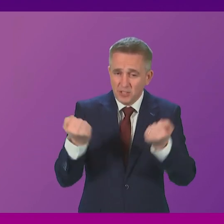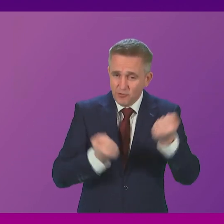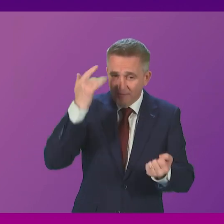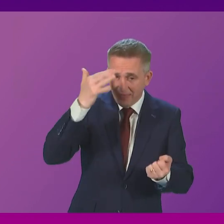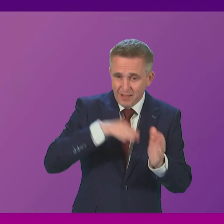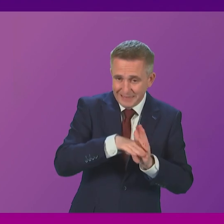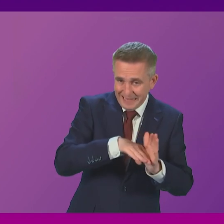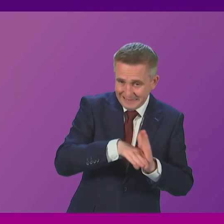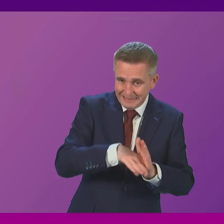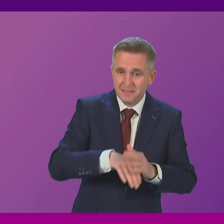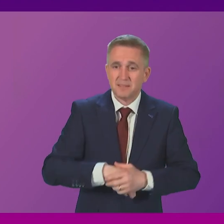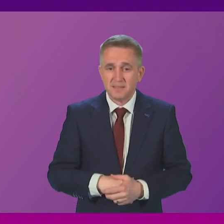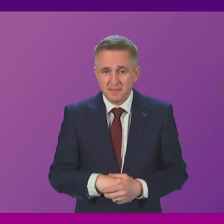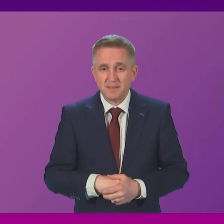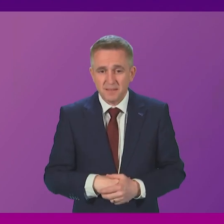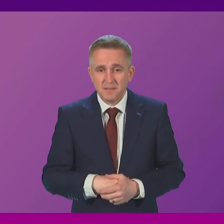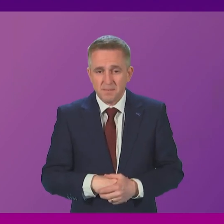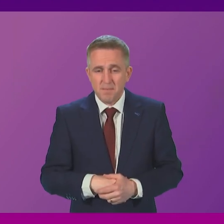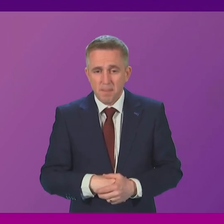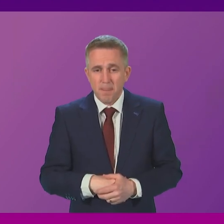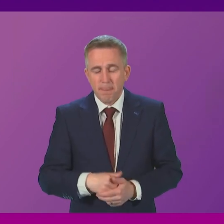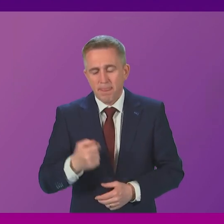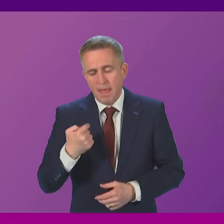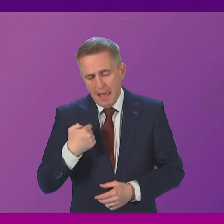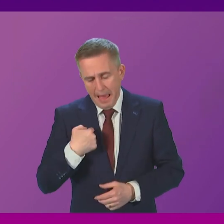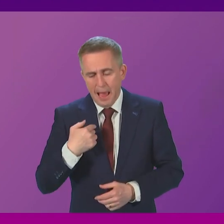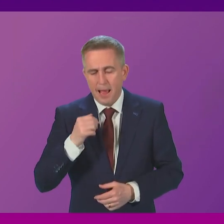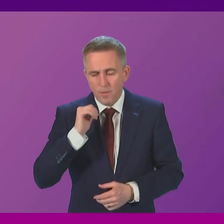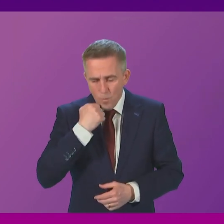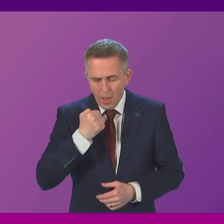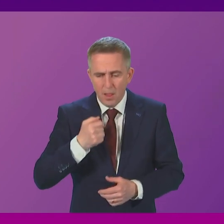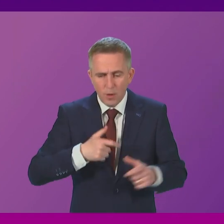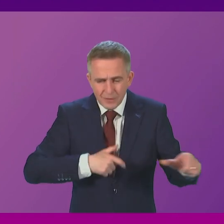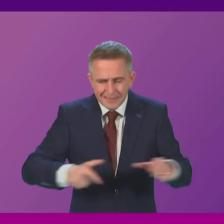I will also continue to argue tirelessly, as they did, for independence.